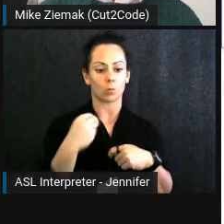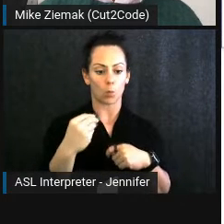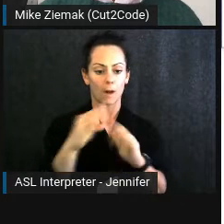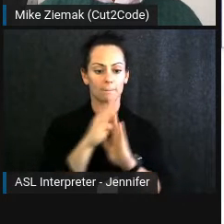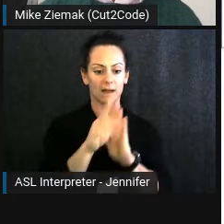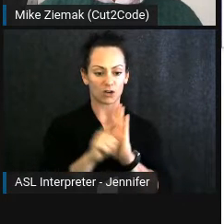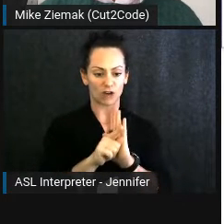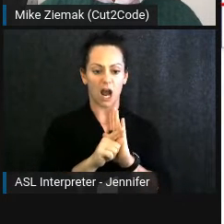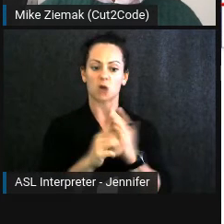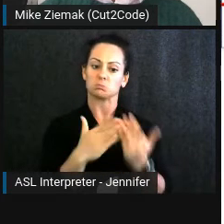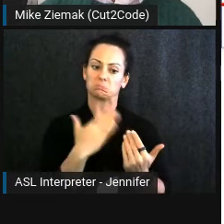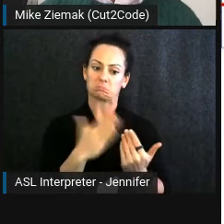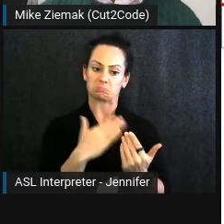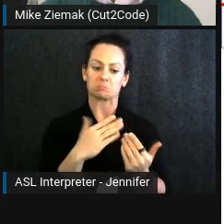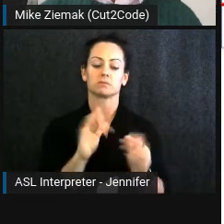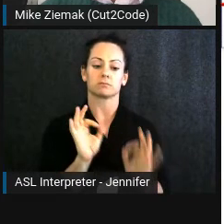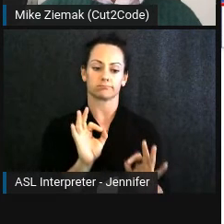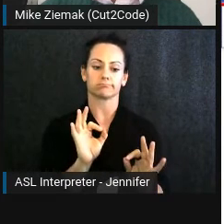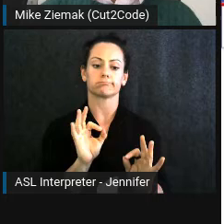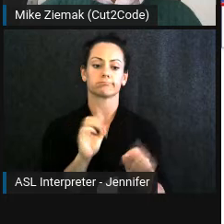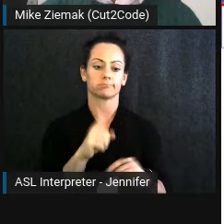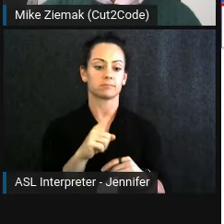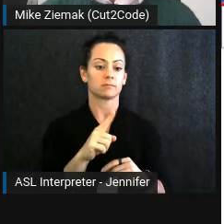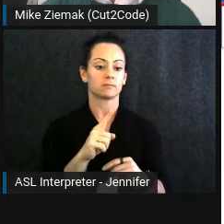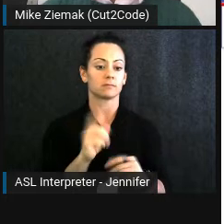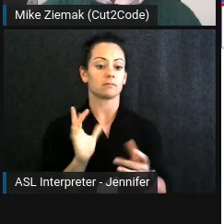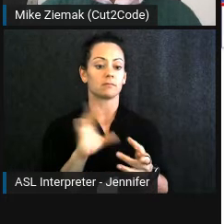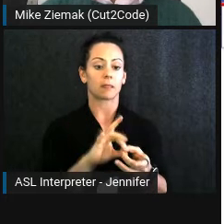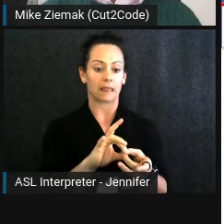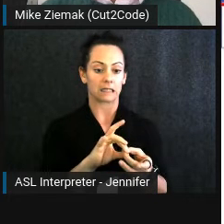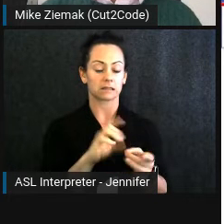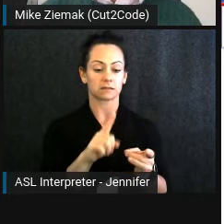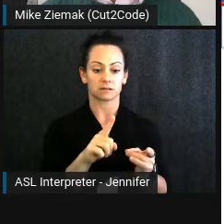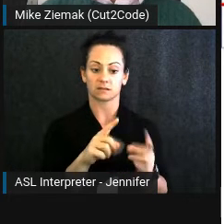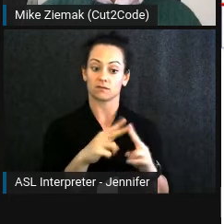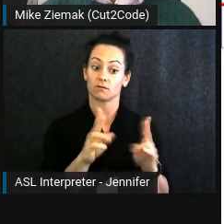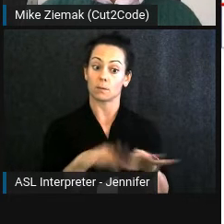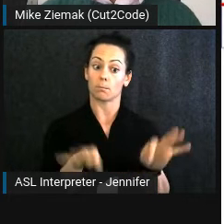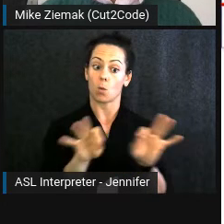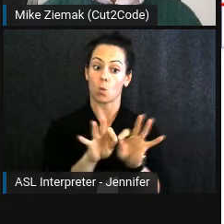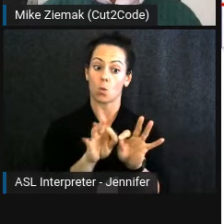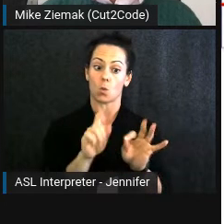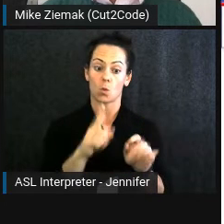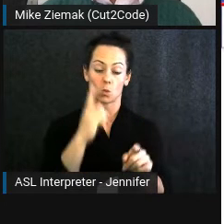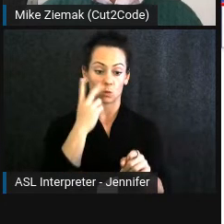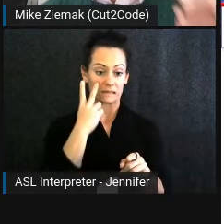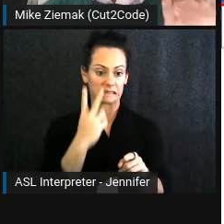Light background, links on the line, it's very important. As you can see, it makes a huge difference.